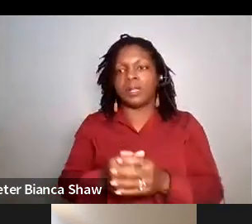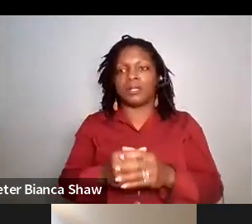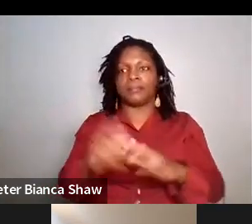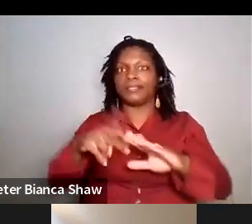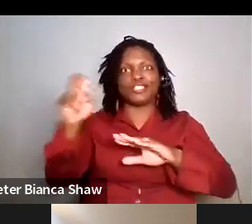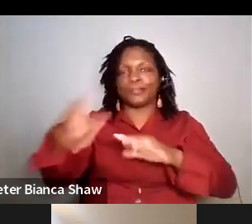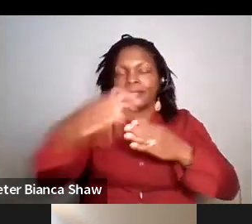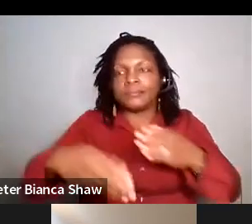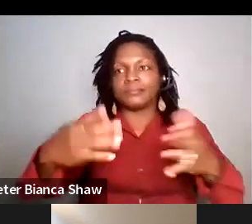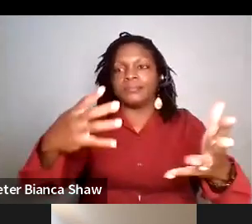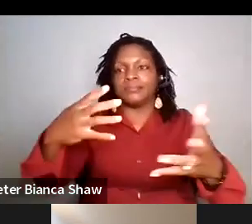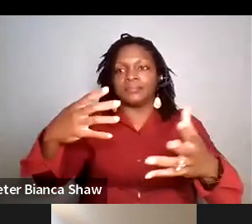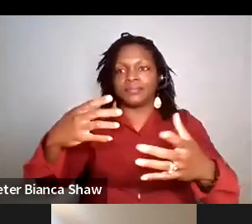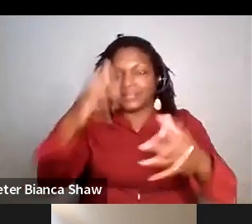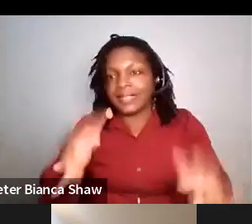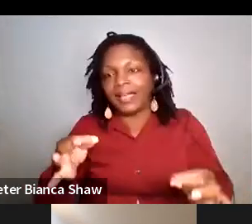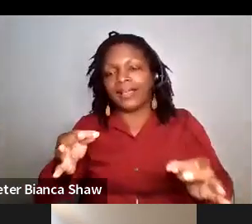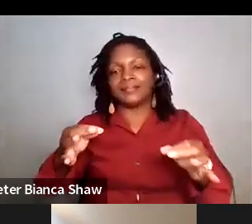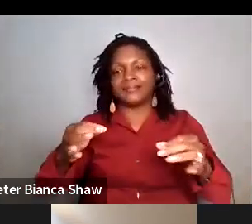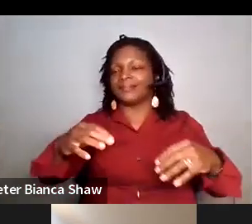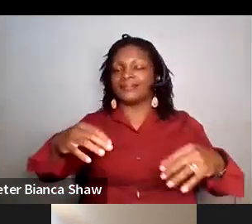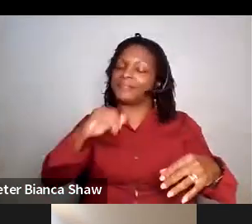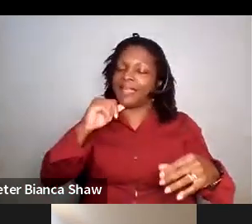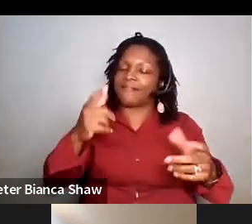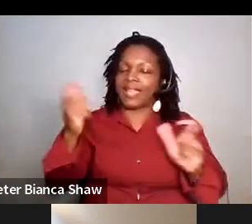I'm agreeing with harlan a lot of this to be patient and just be inquisitive.